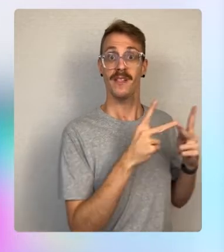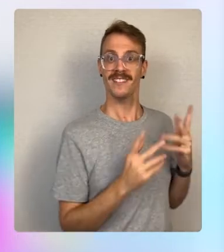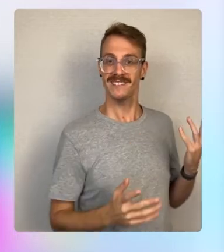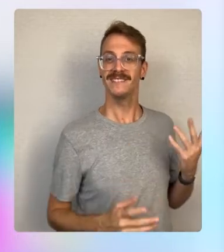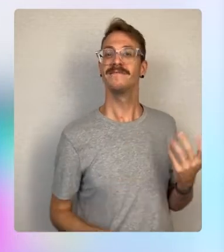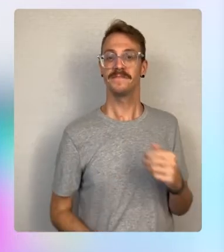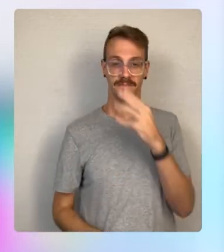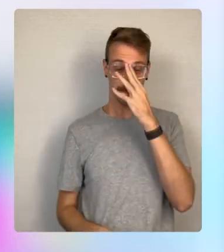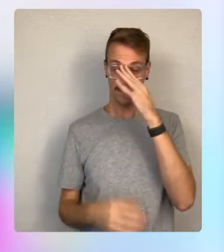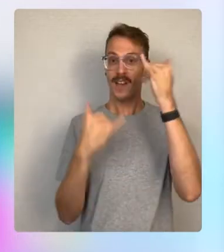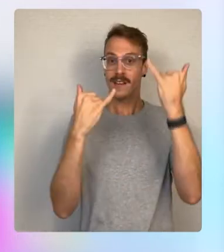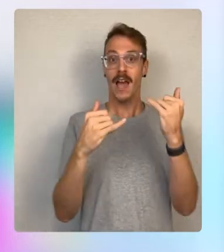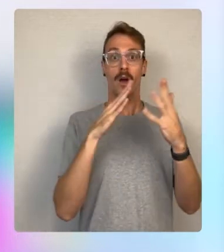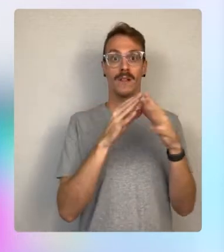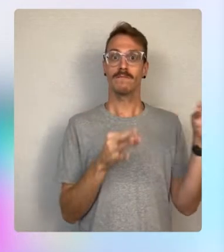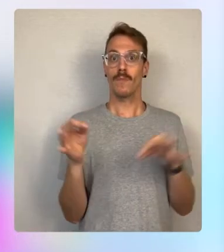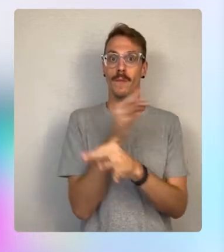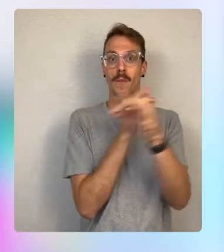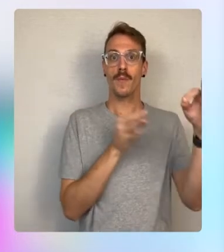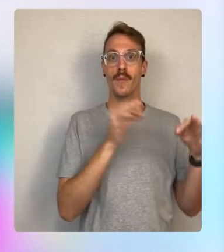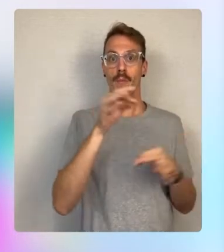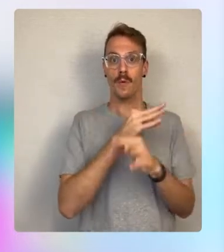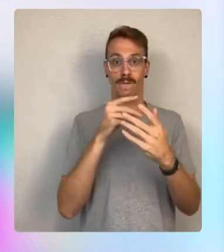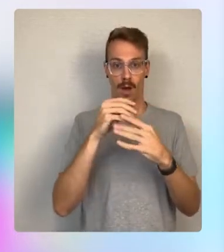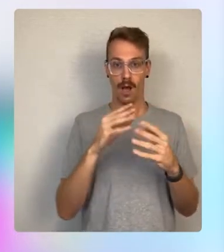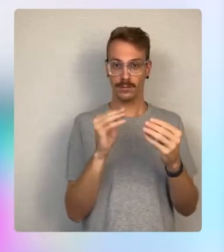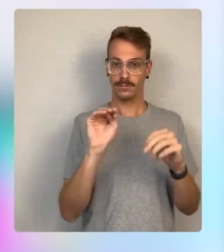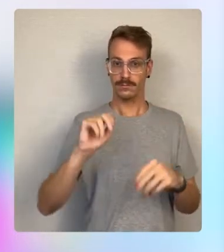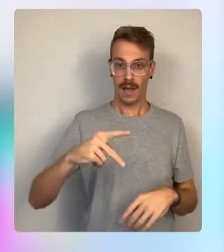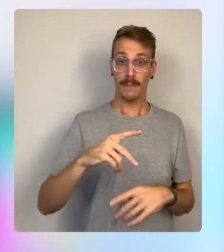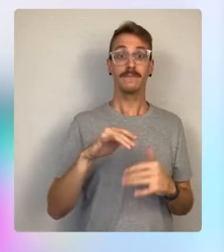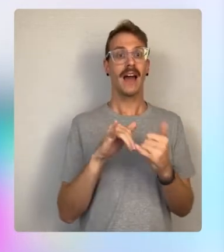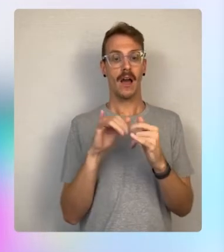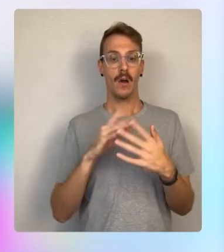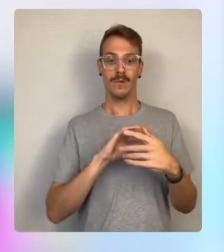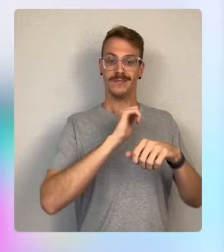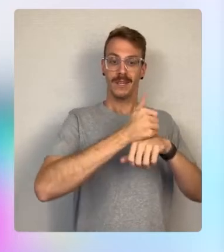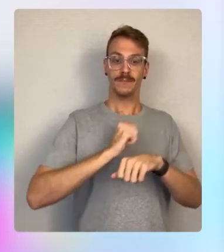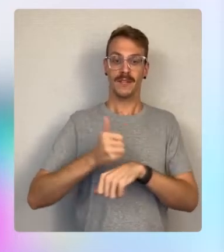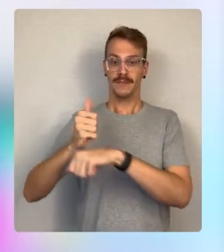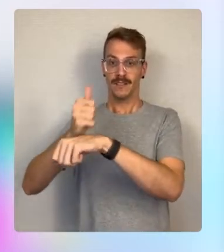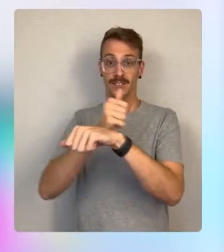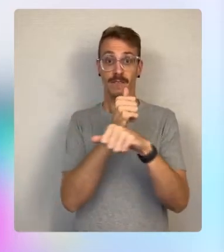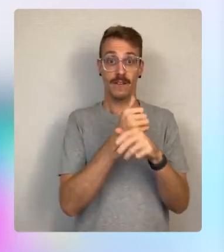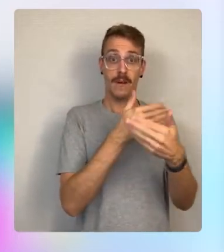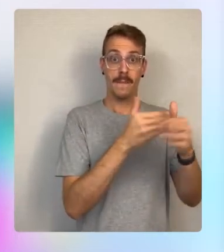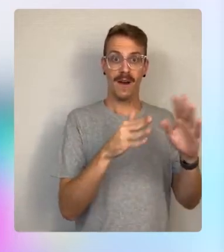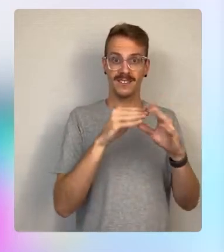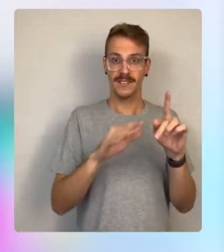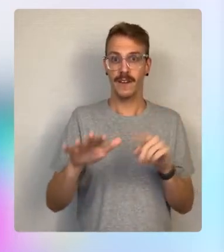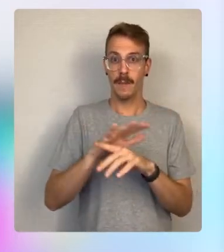Let's go ahead and make the coin move around our map by duplicating these boxes around the environment to mark different places the coin can move to.